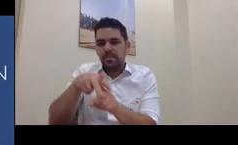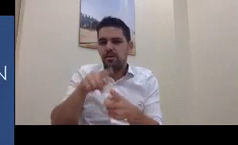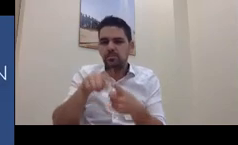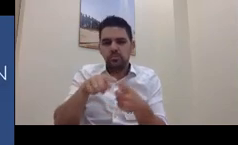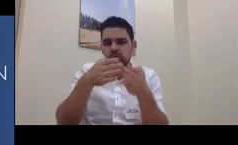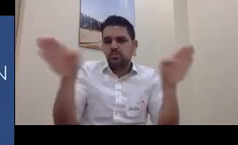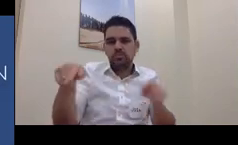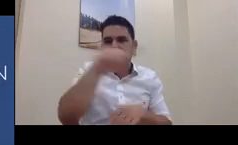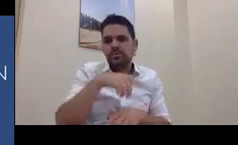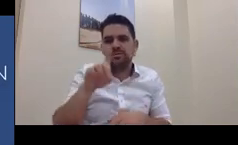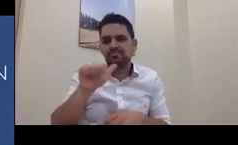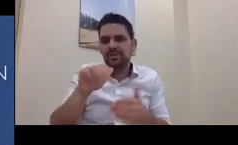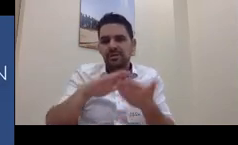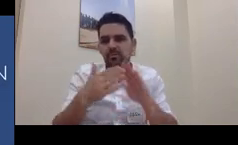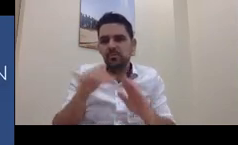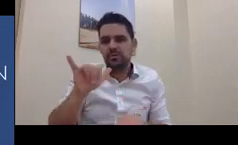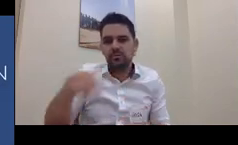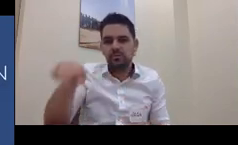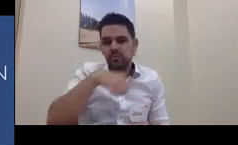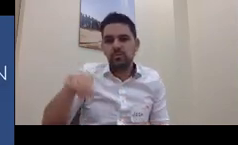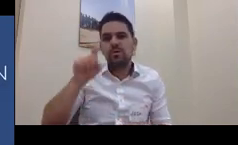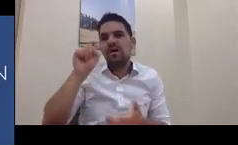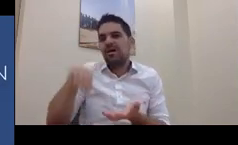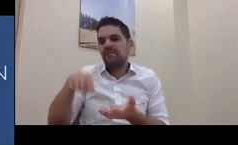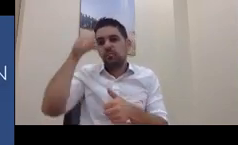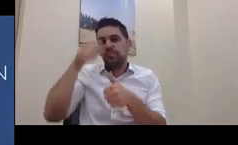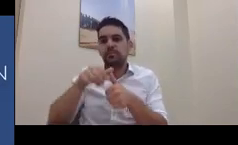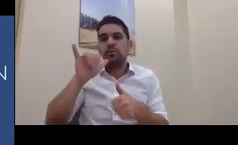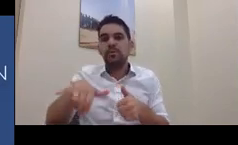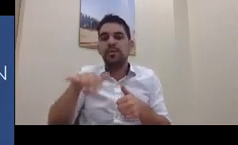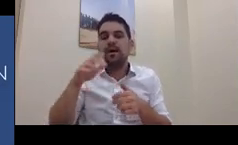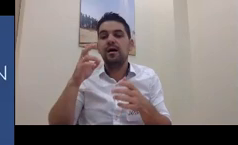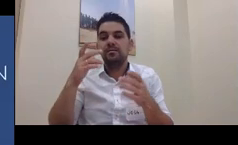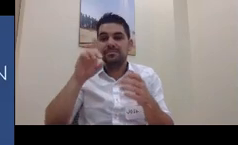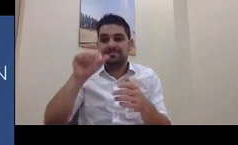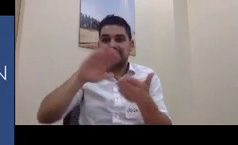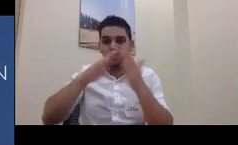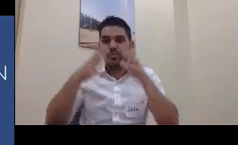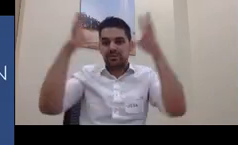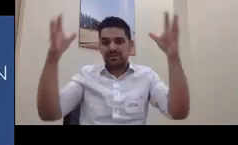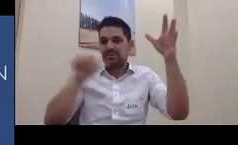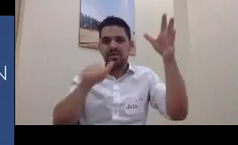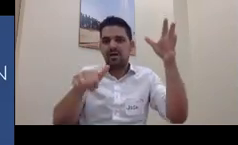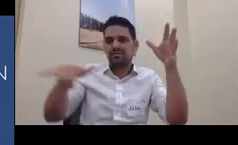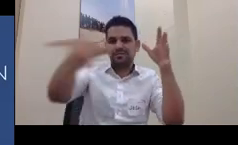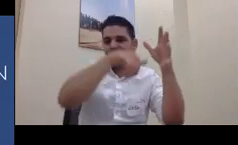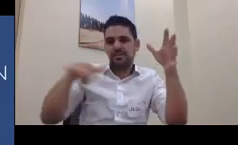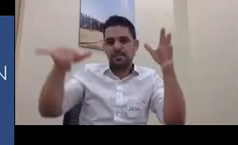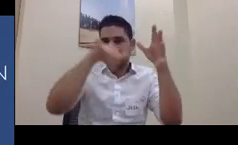And that applies overall to any disabled community. You have to remember that the disabled community